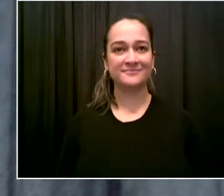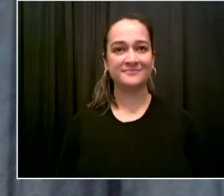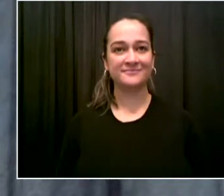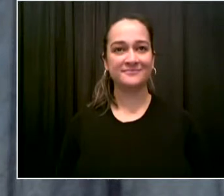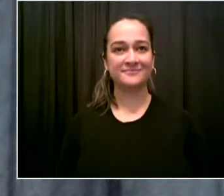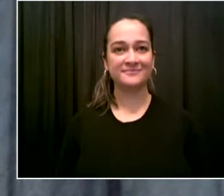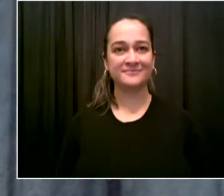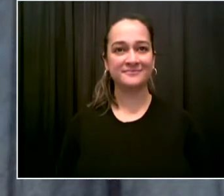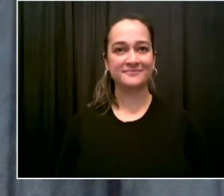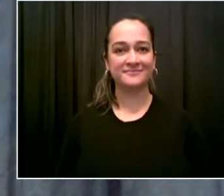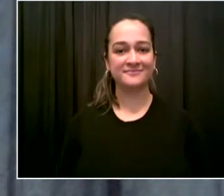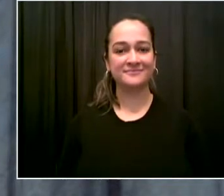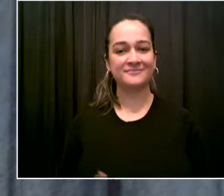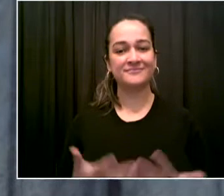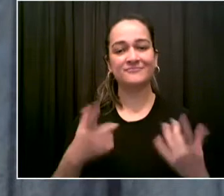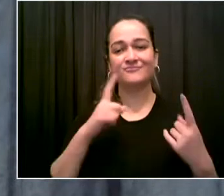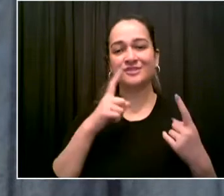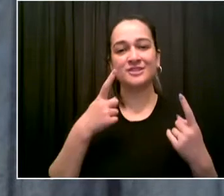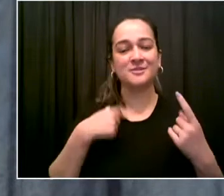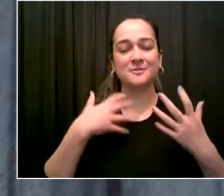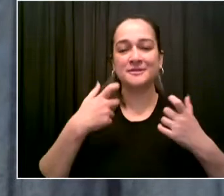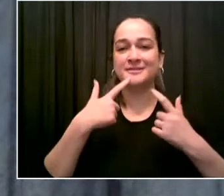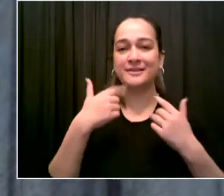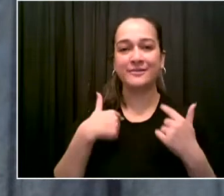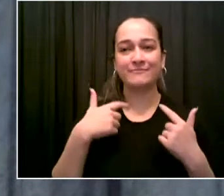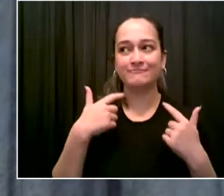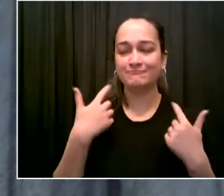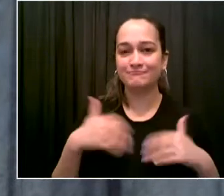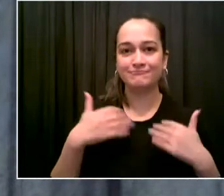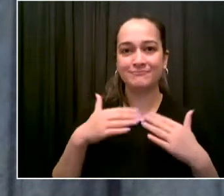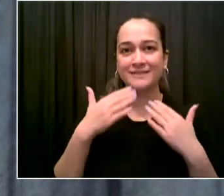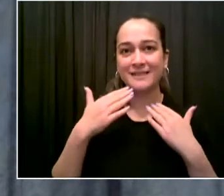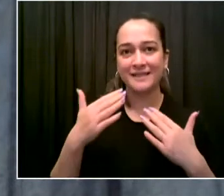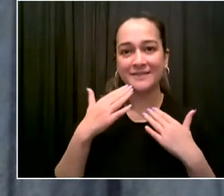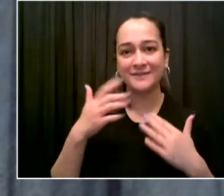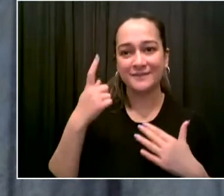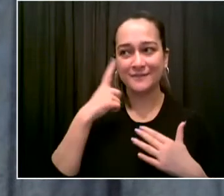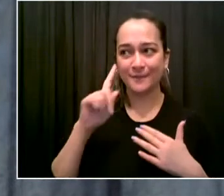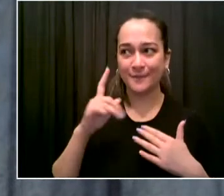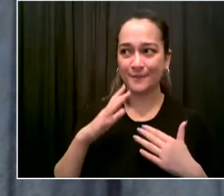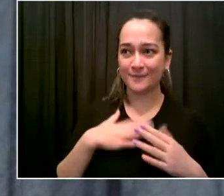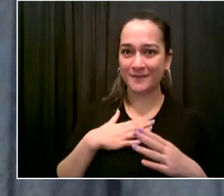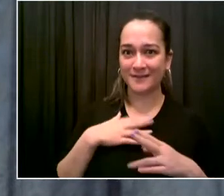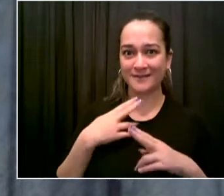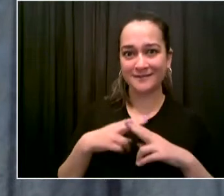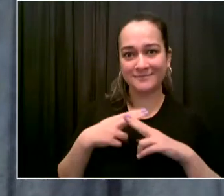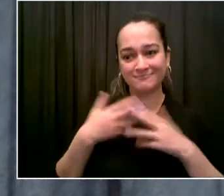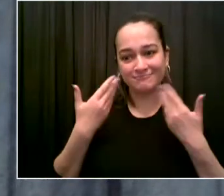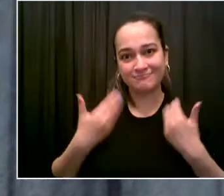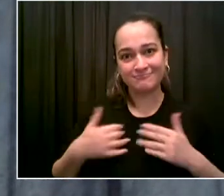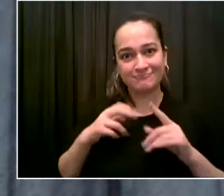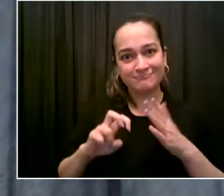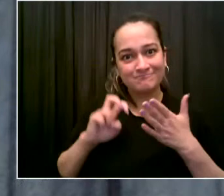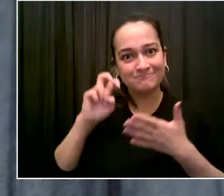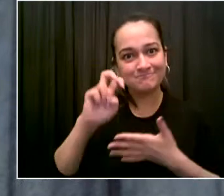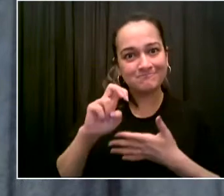I'M VERY GRATEFUL. I'M VERY GRATEFUL FOR THE MODERN NATION